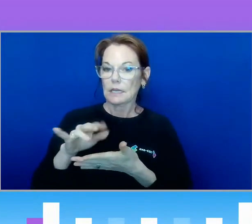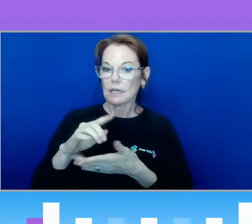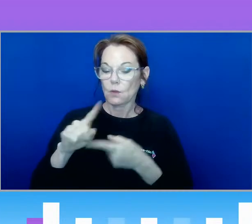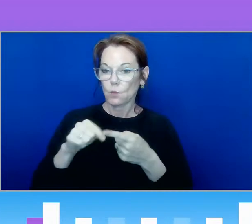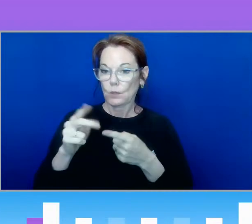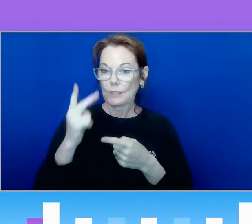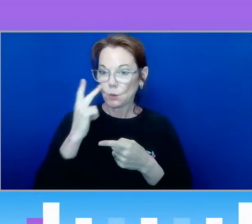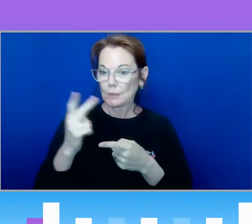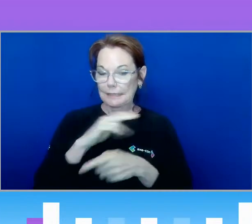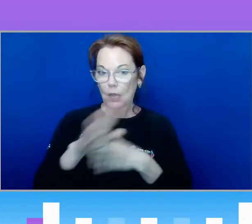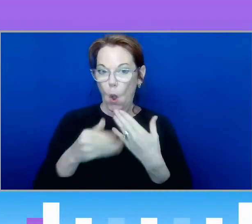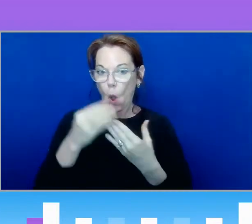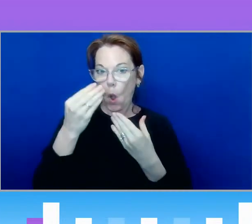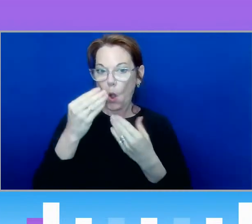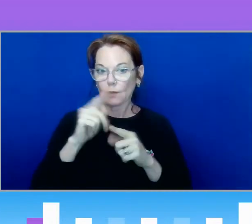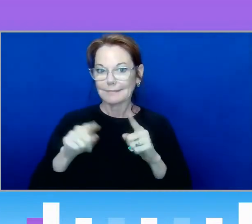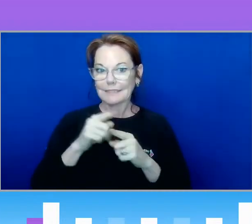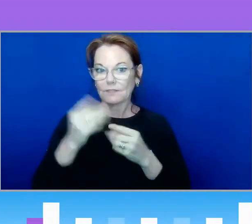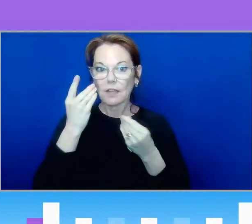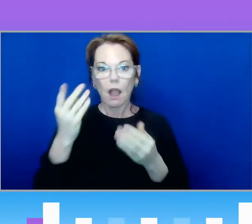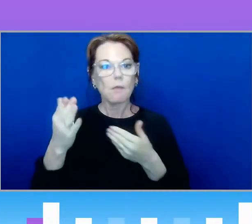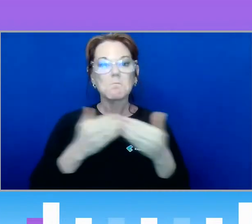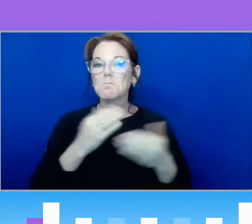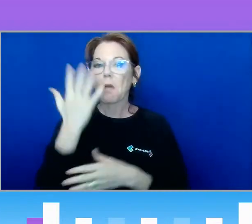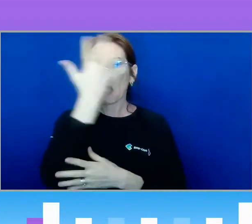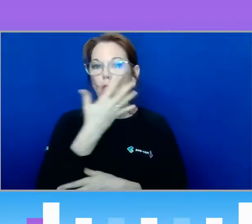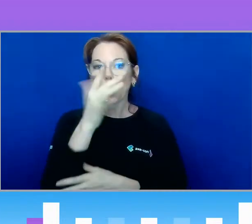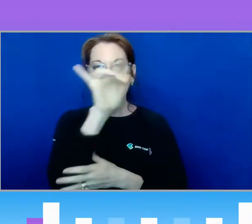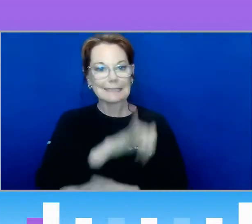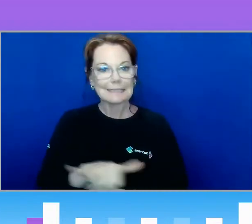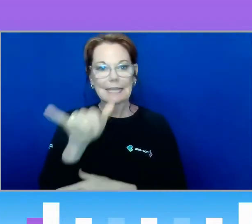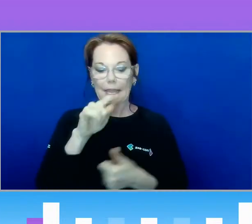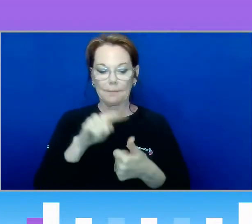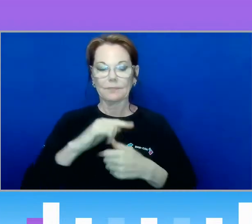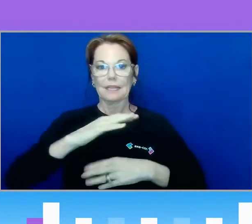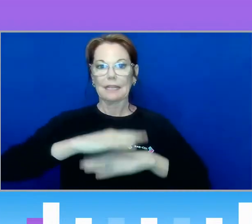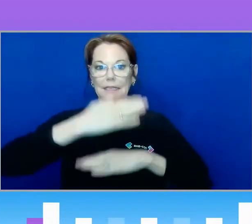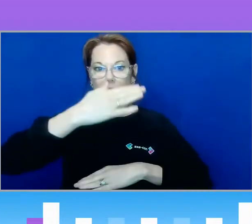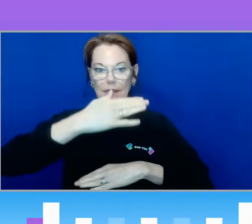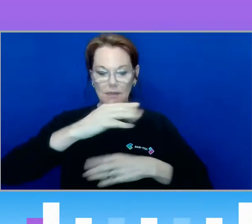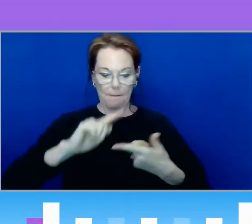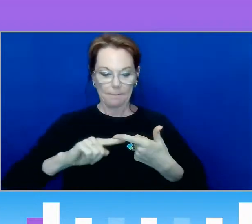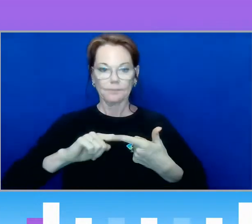of this different content on desktop, on tablet, on mobile,